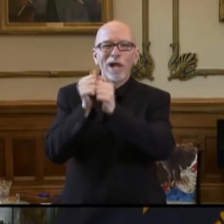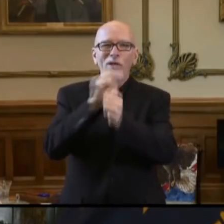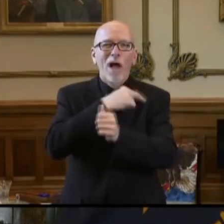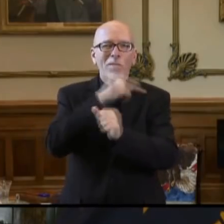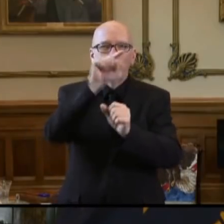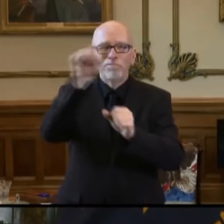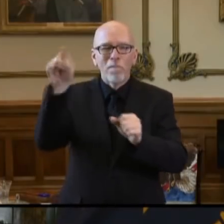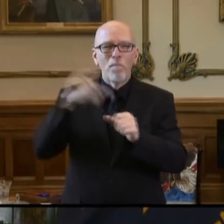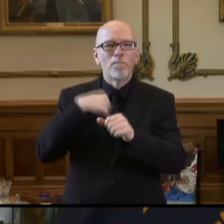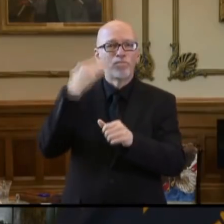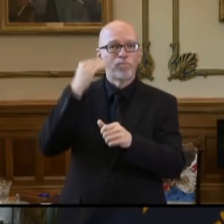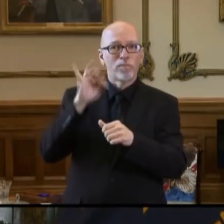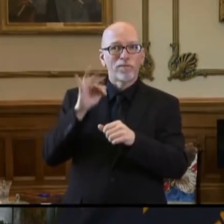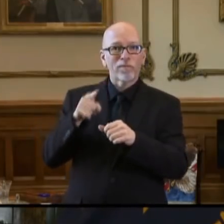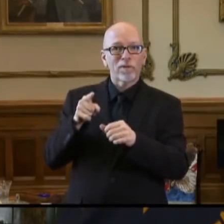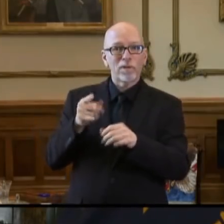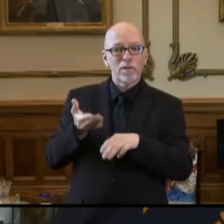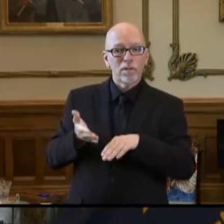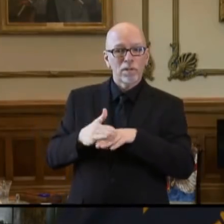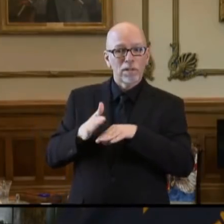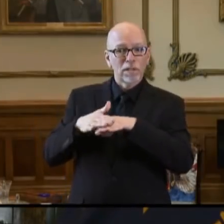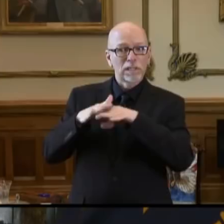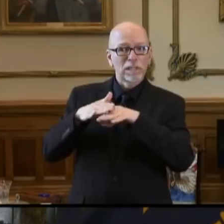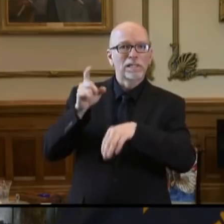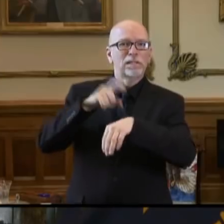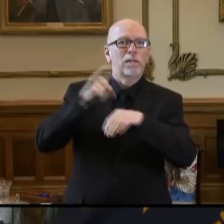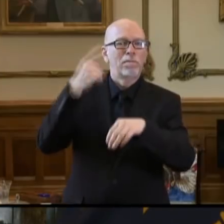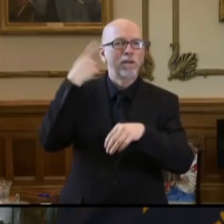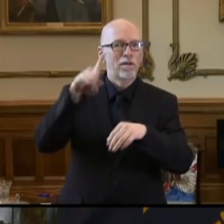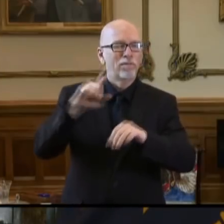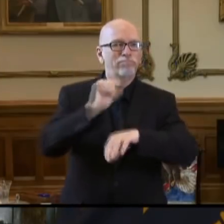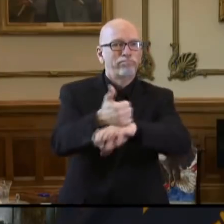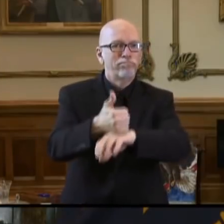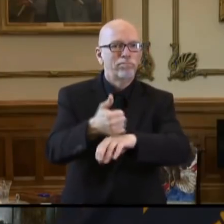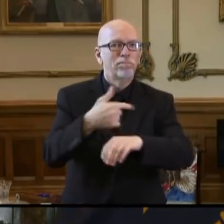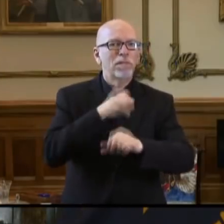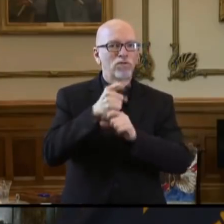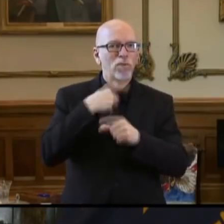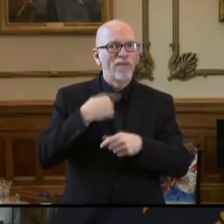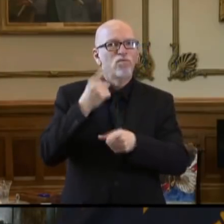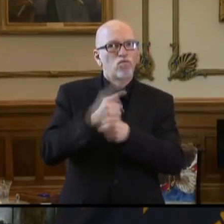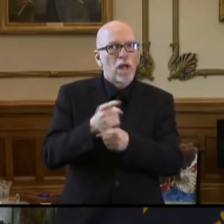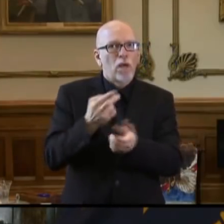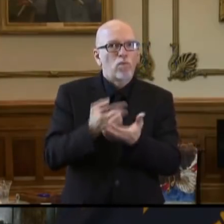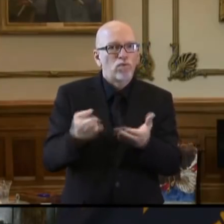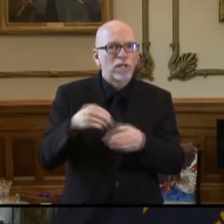OF SEARCH PLANNING THAT'S HAPPENING WITH HOSPITAL NETWORKS BY REGIONS THAT ARE WORKING TOGETHER SO THAT WE KNOW EXACTLY WHEN THOSE TRIGGER